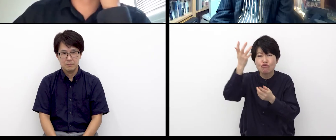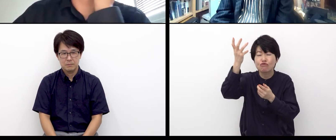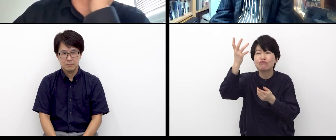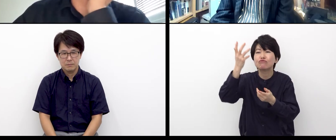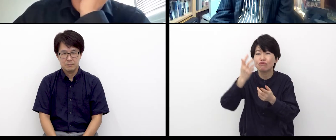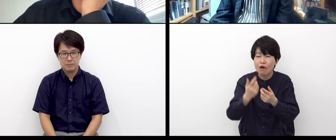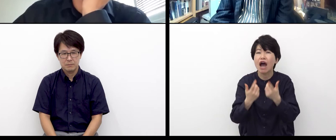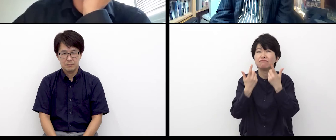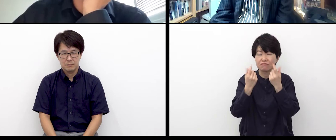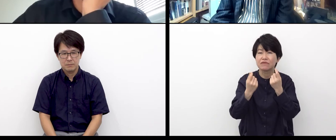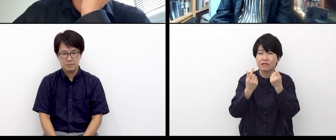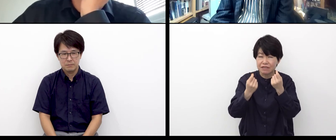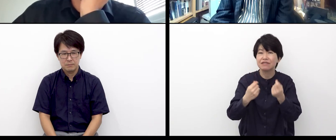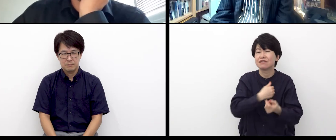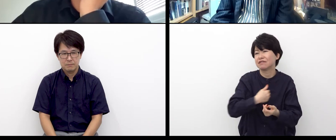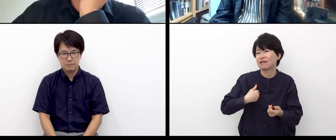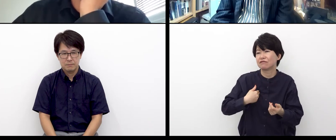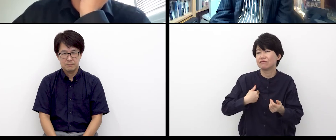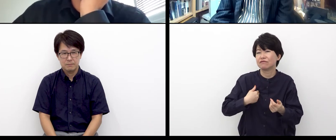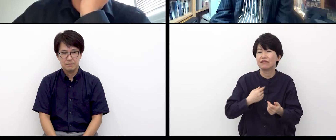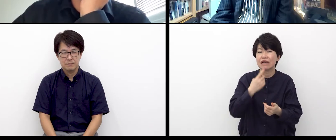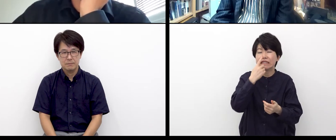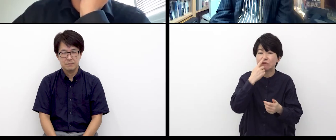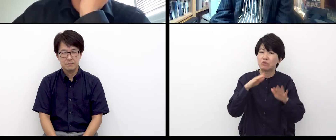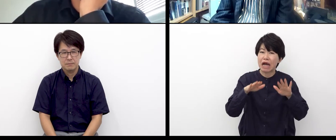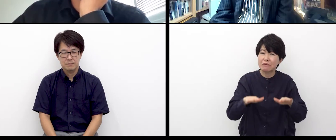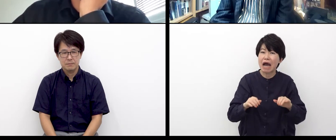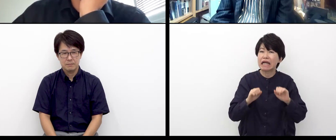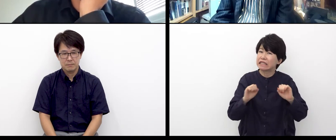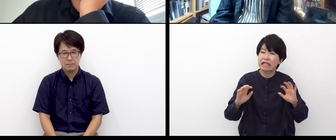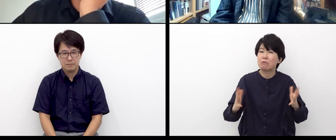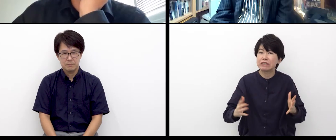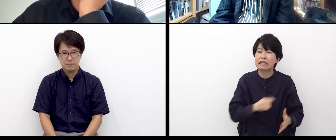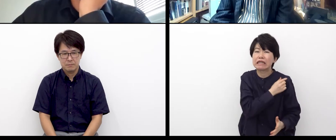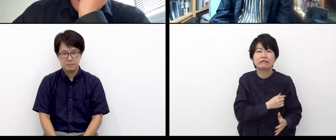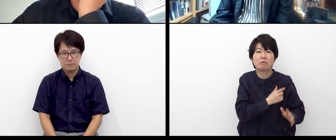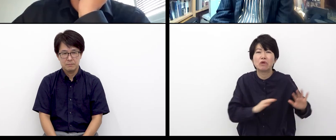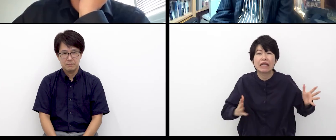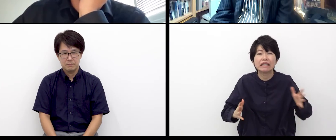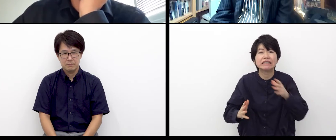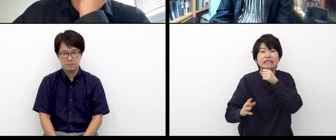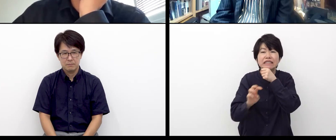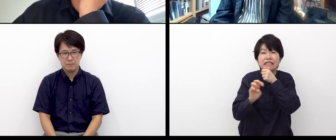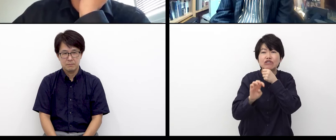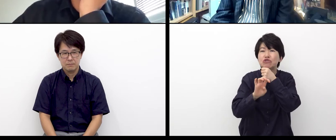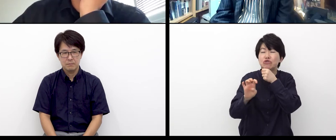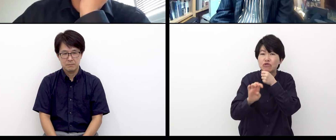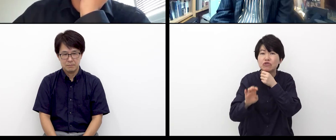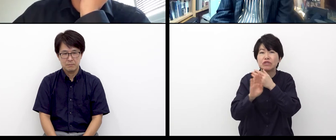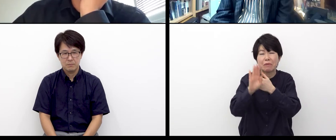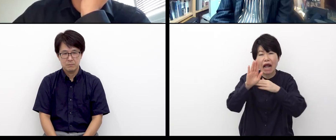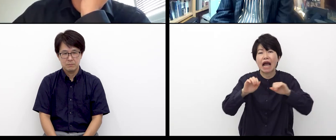In other words, they are not anybody, and already over 30 or 40 years old, so it will be difficult to find a great job if they start working hard from now.